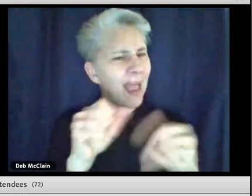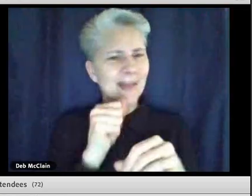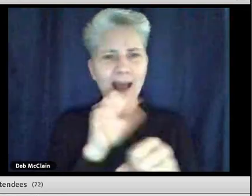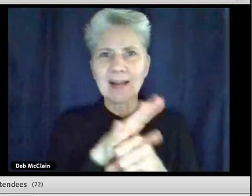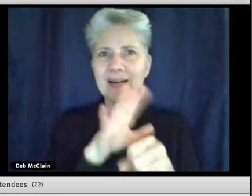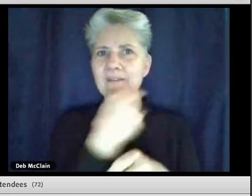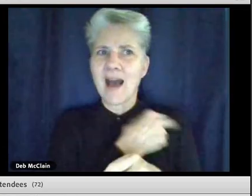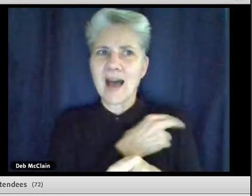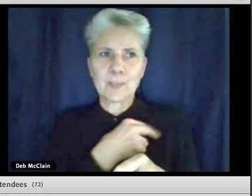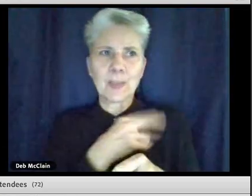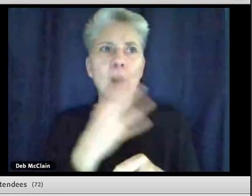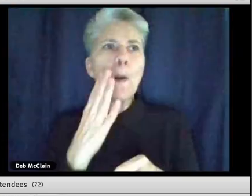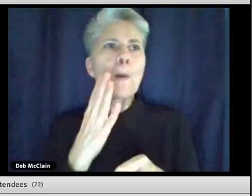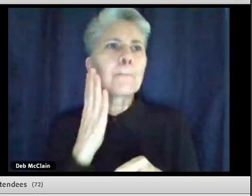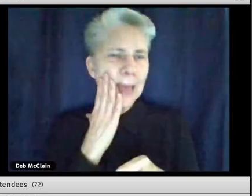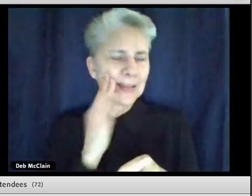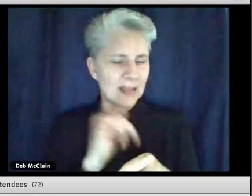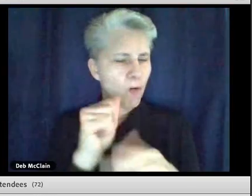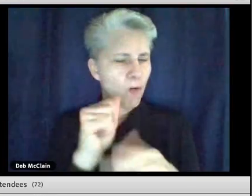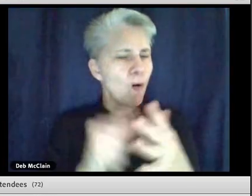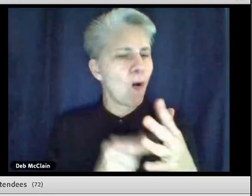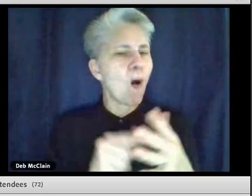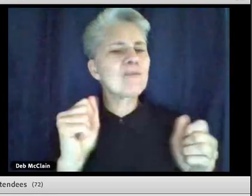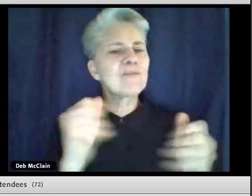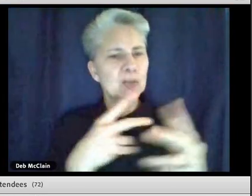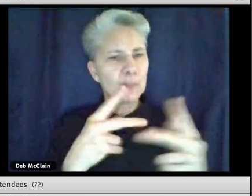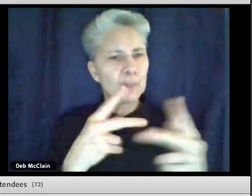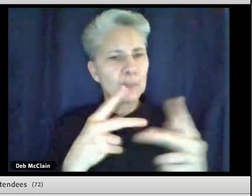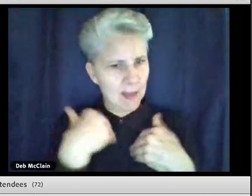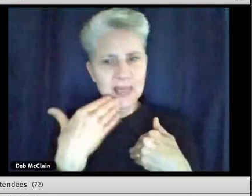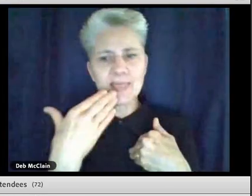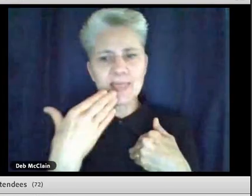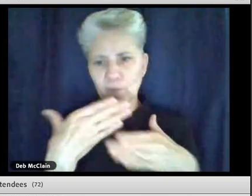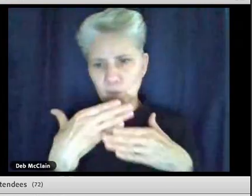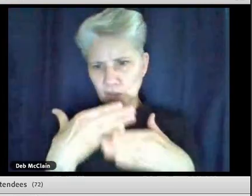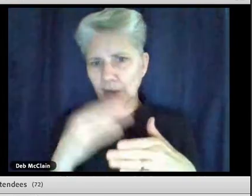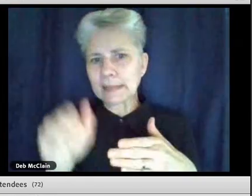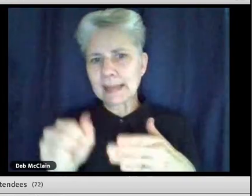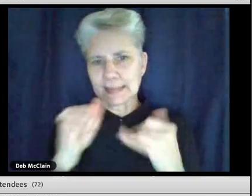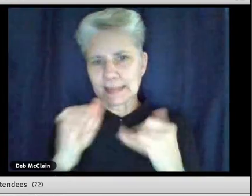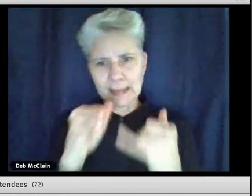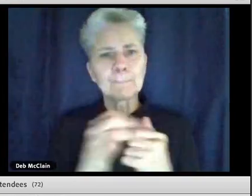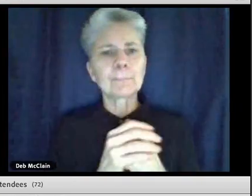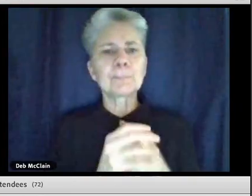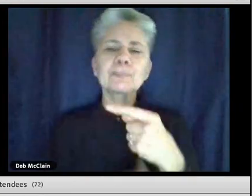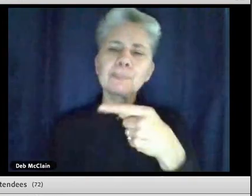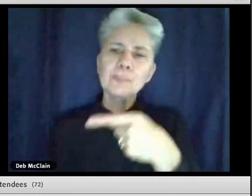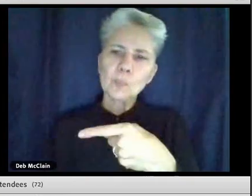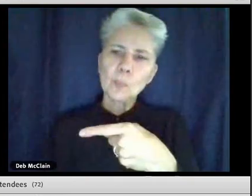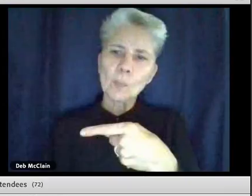and so there's no weddings, so, yeah, not enough hospital beds. These are all, you know, fears that people have.